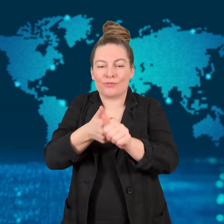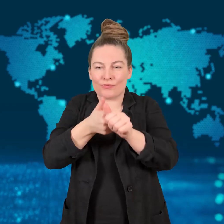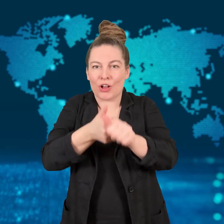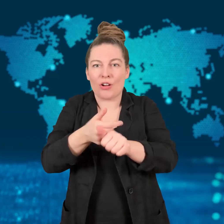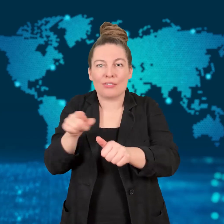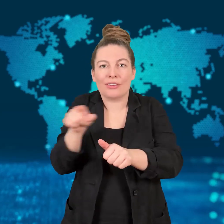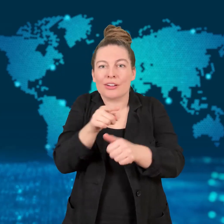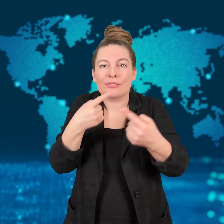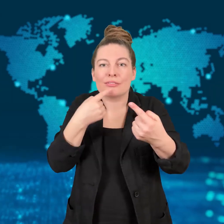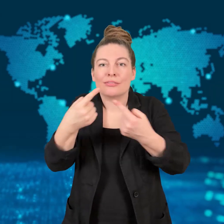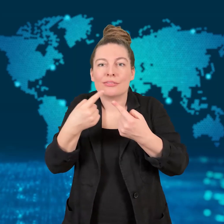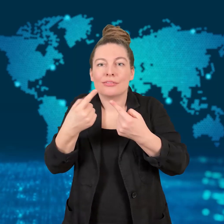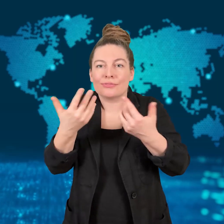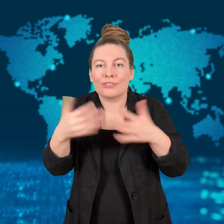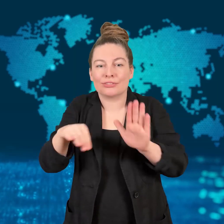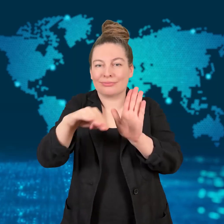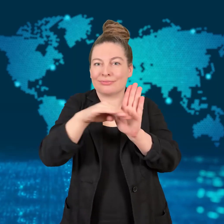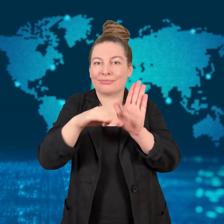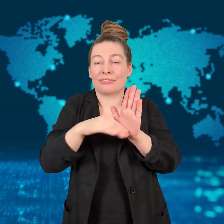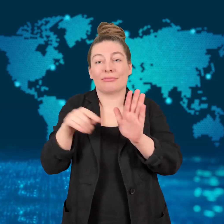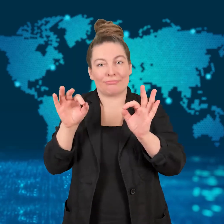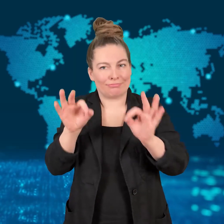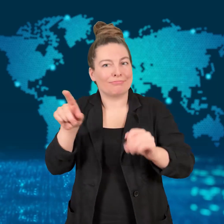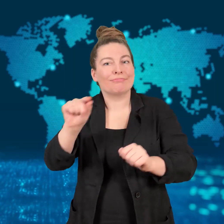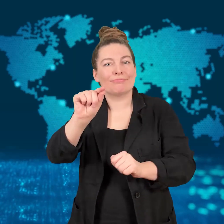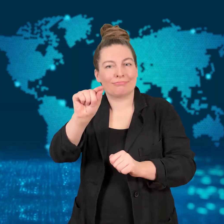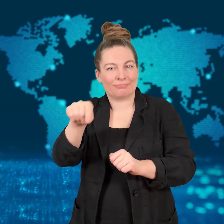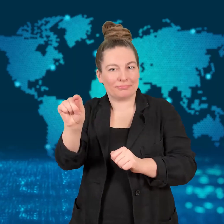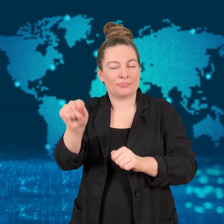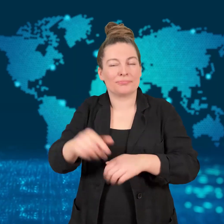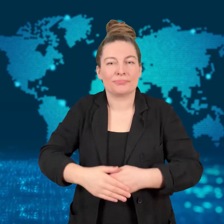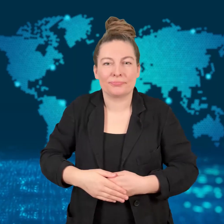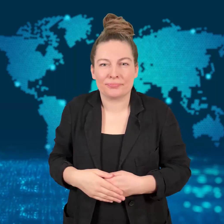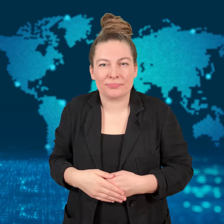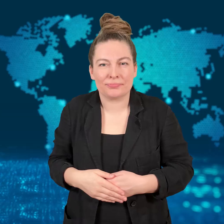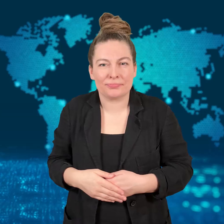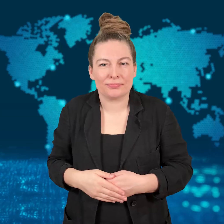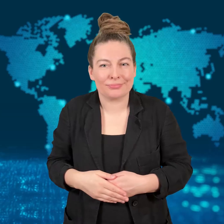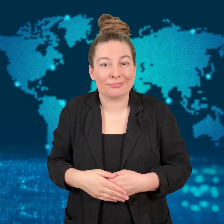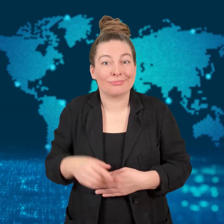Despite withdrawing from the corridor,